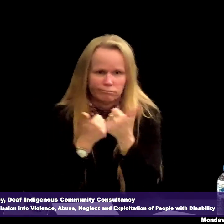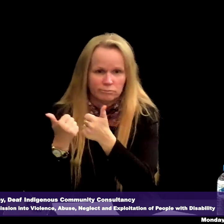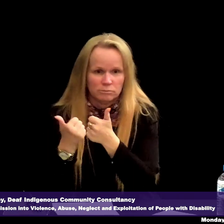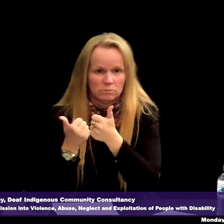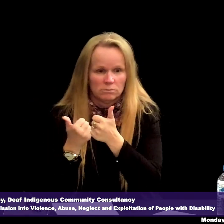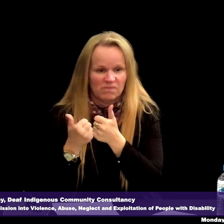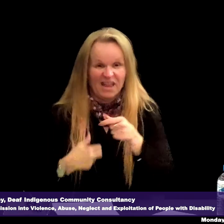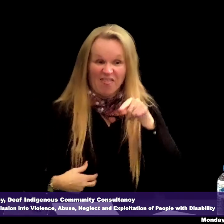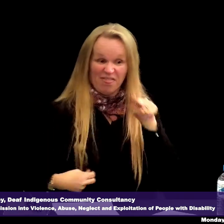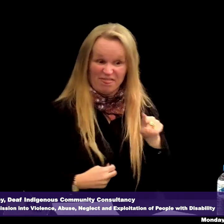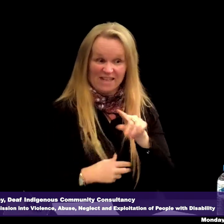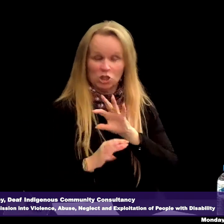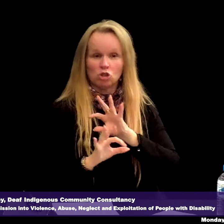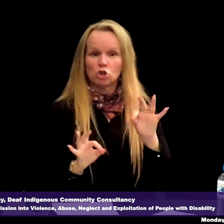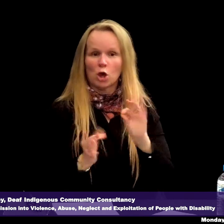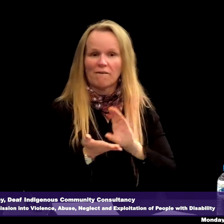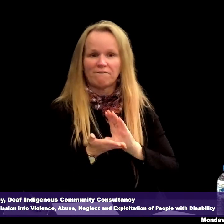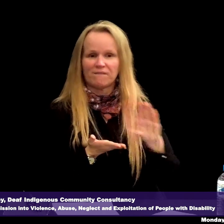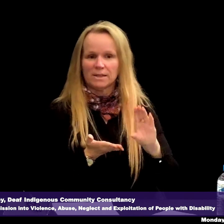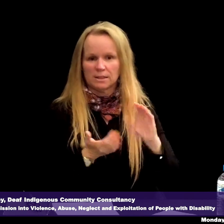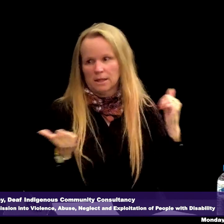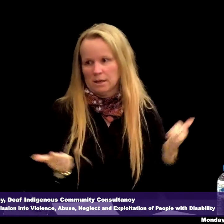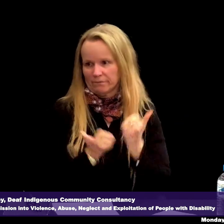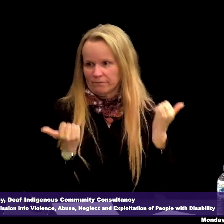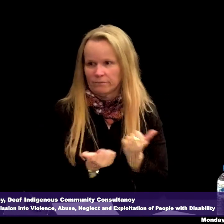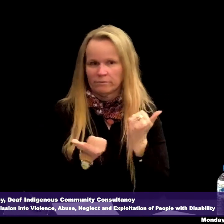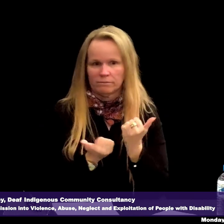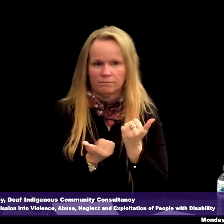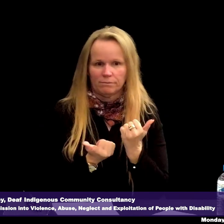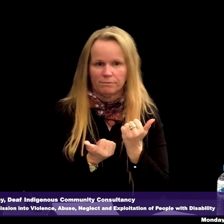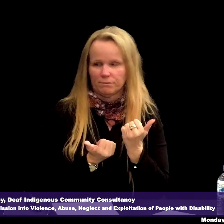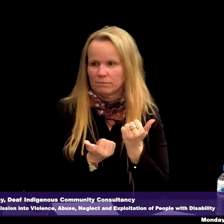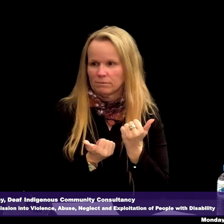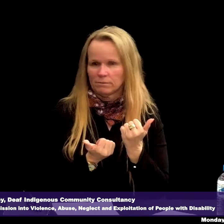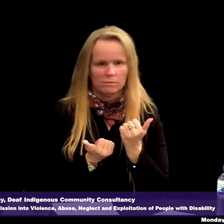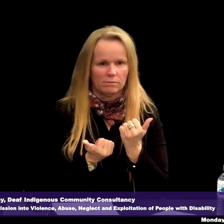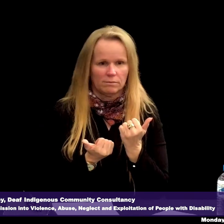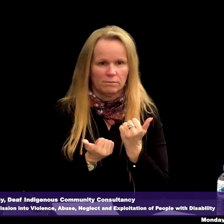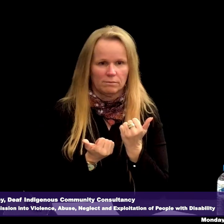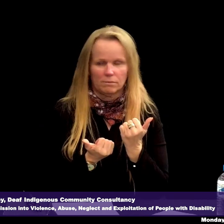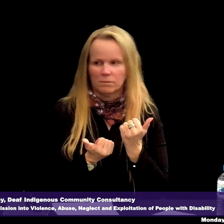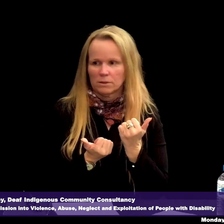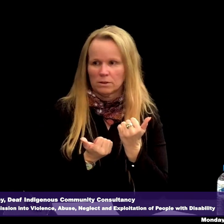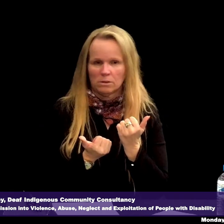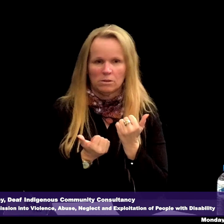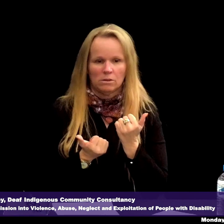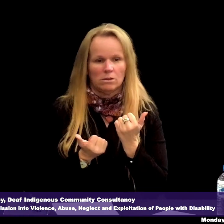communication is flowing smoothly, but they are not funded sufficiently to be able to improve their skills.